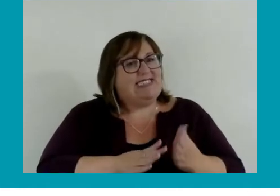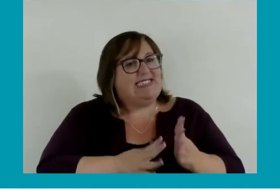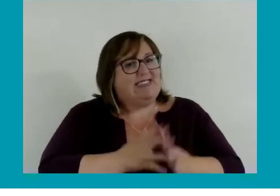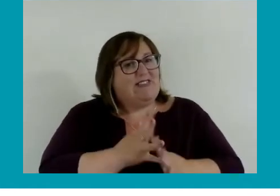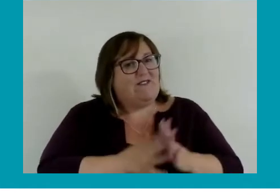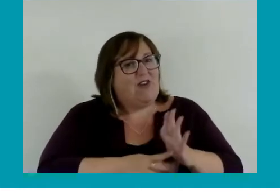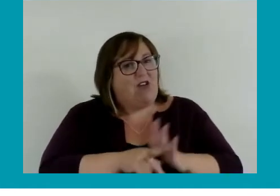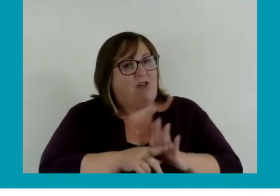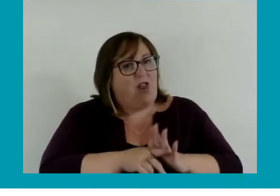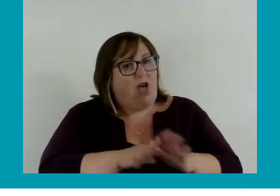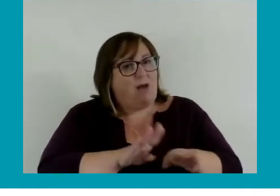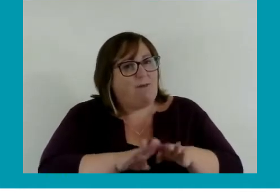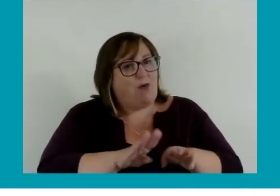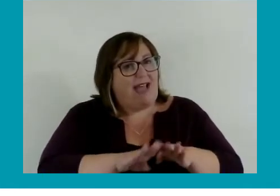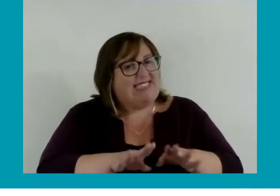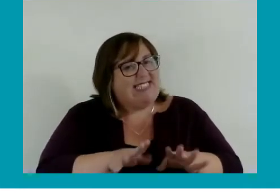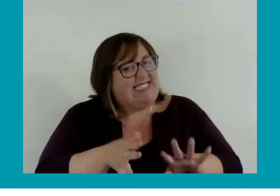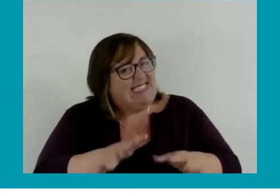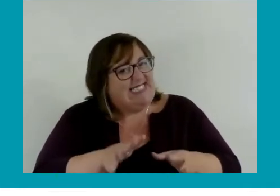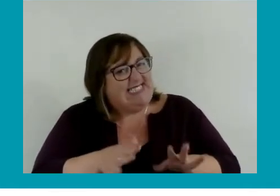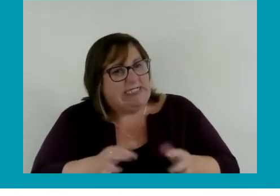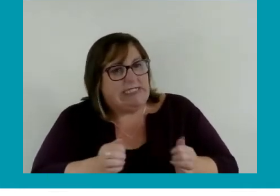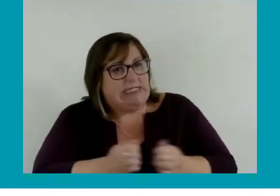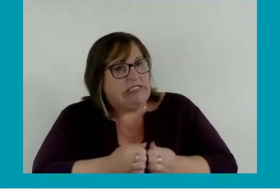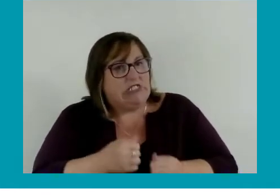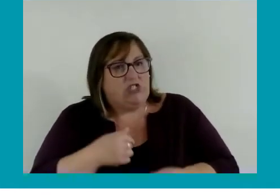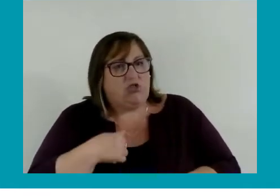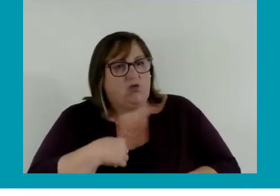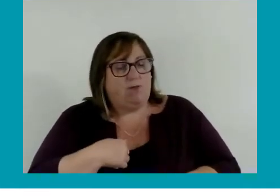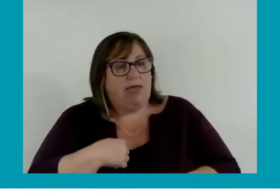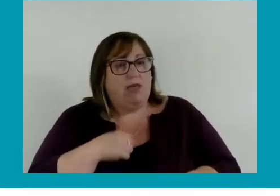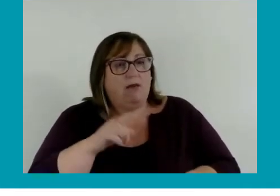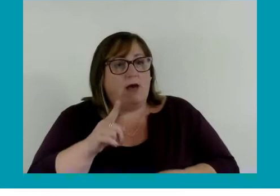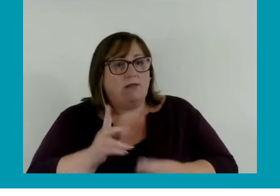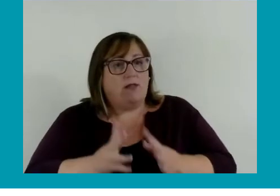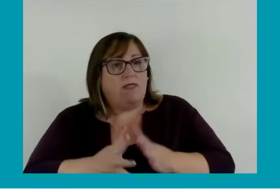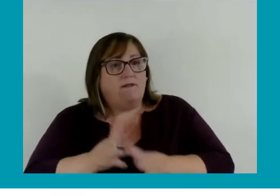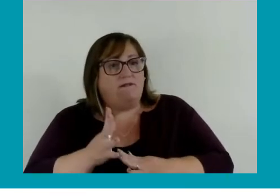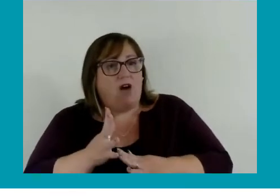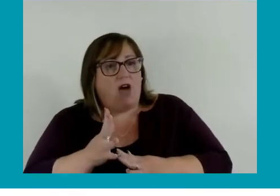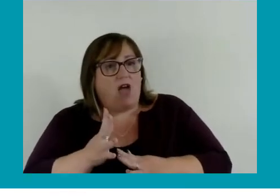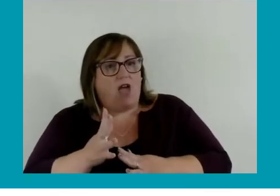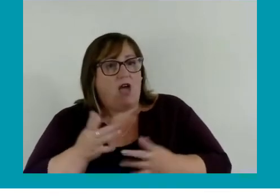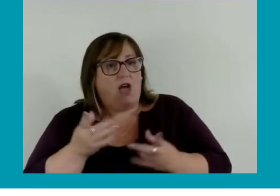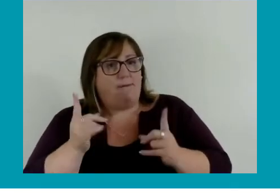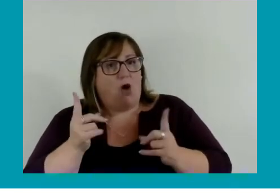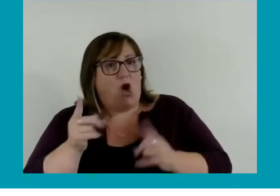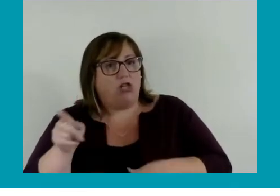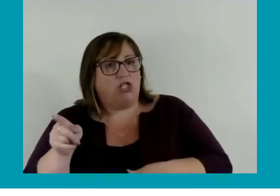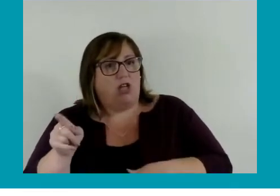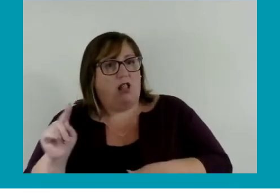i've got your little bag here is there anything you need and i thought wow you you treated me like